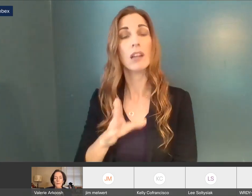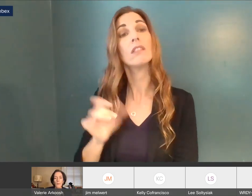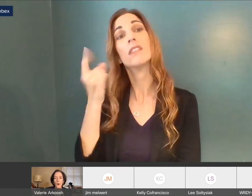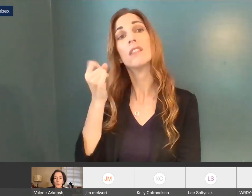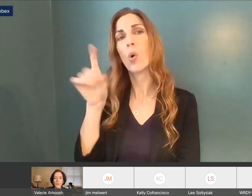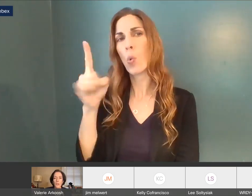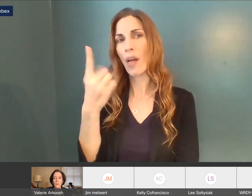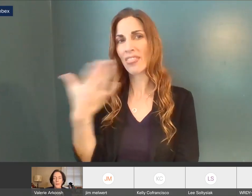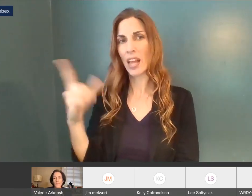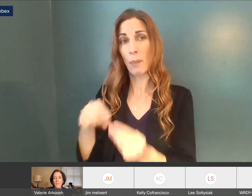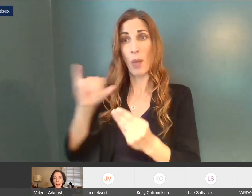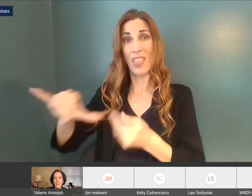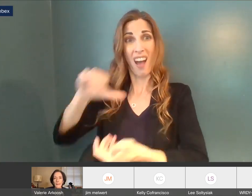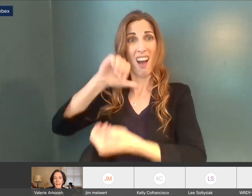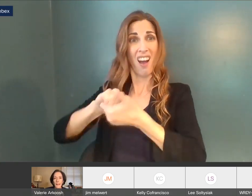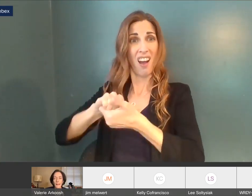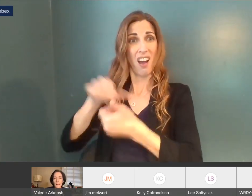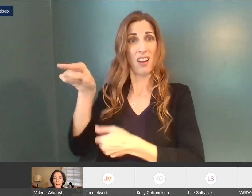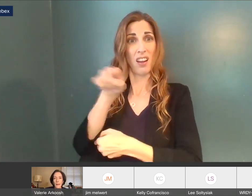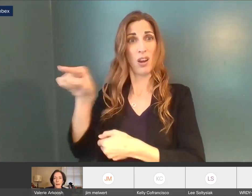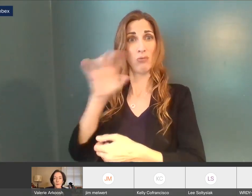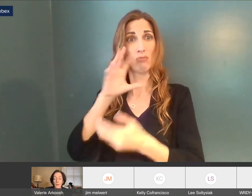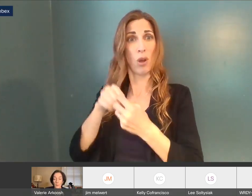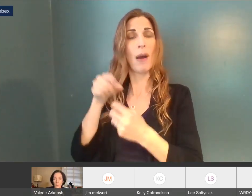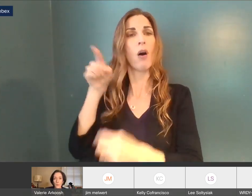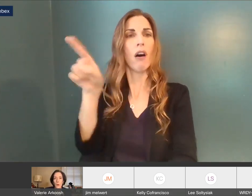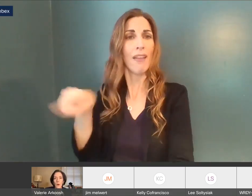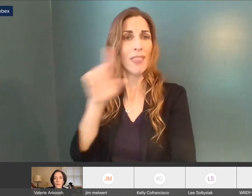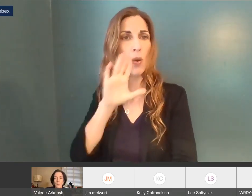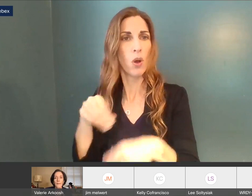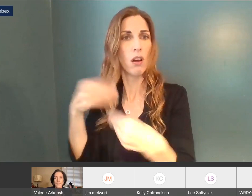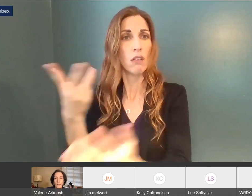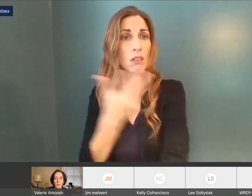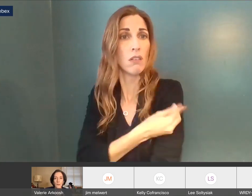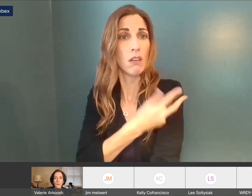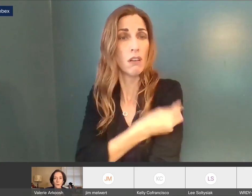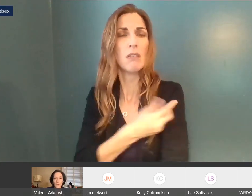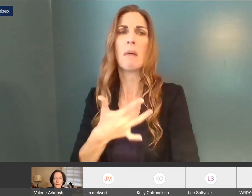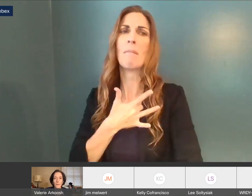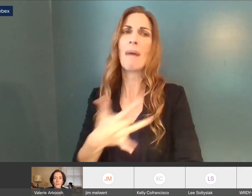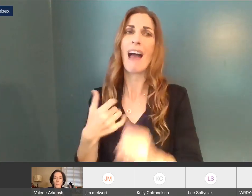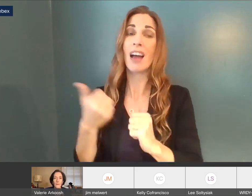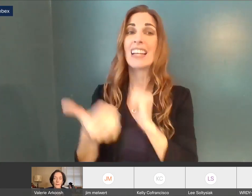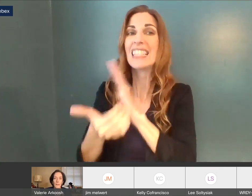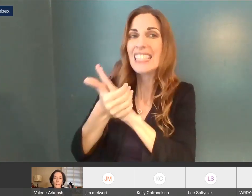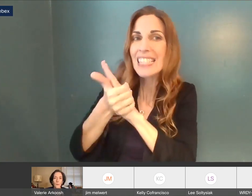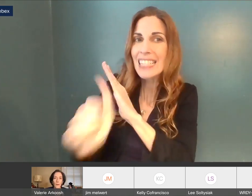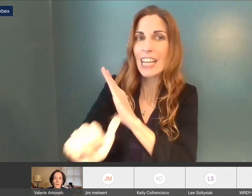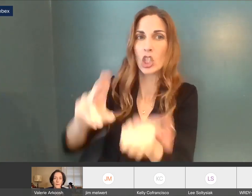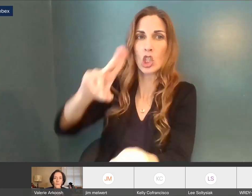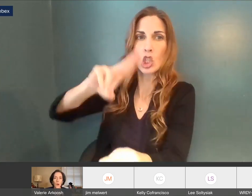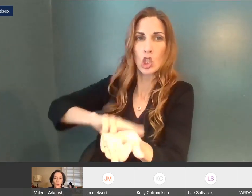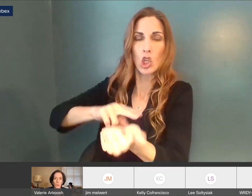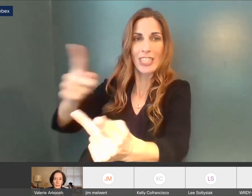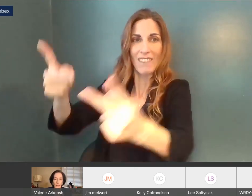This partnership is vaccinating, for the most part, skilled nursing facility residents only.